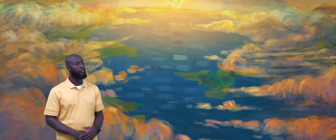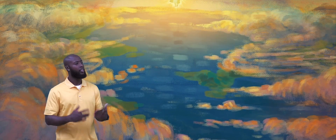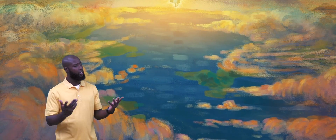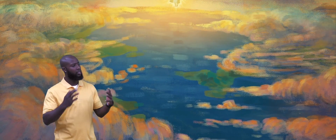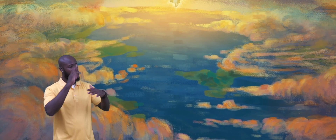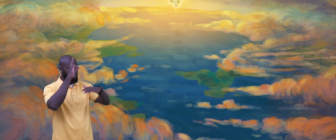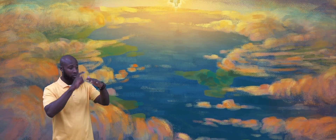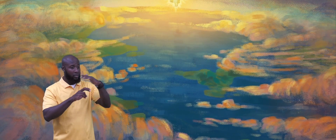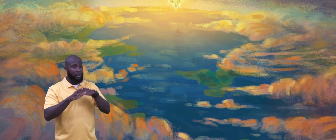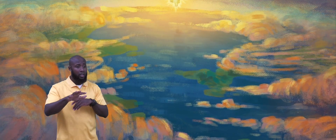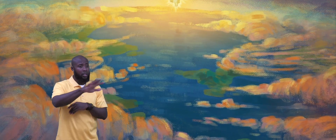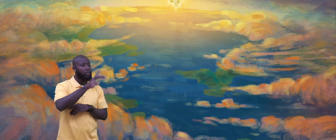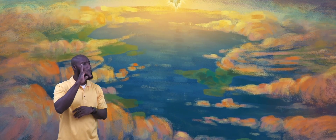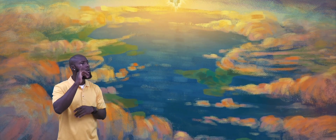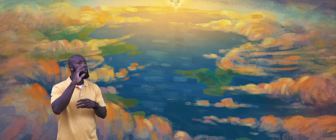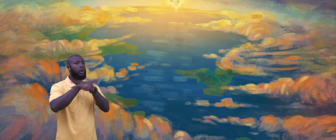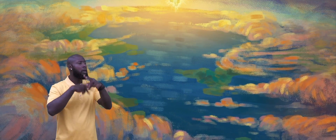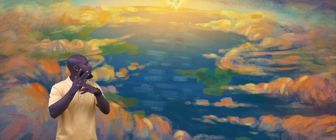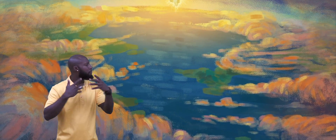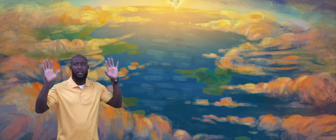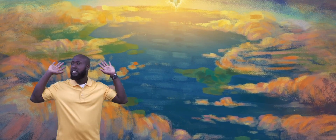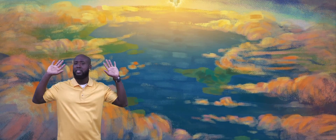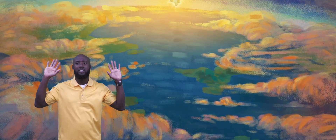Jon: And so while The Revelation feels like the end of the world....